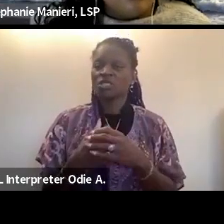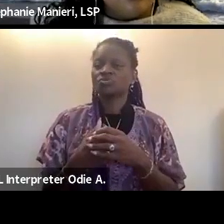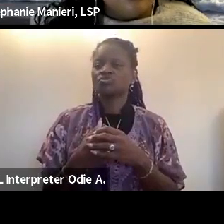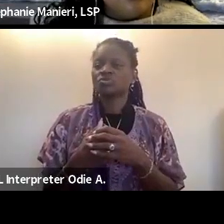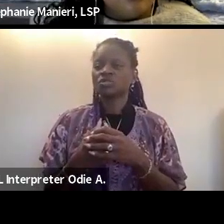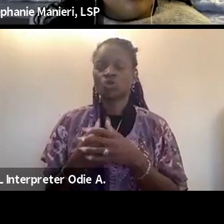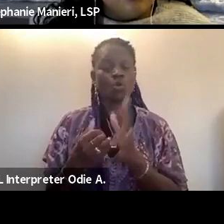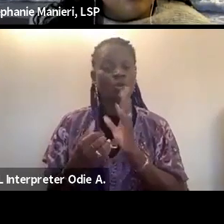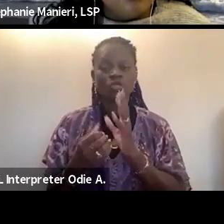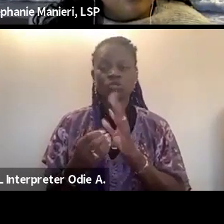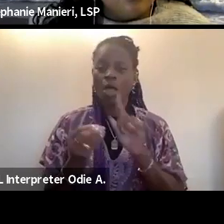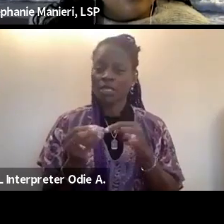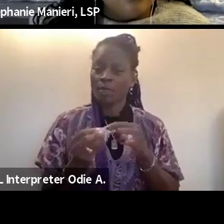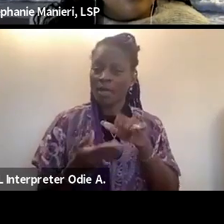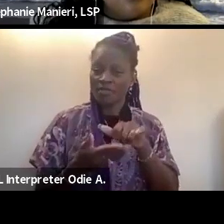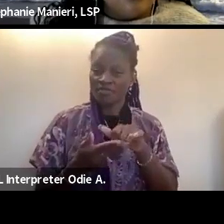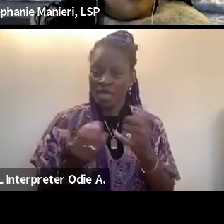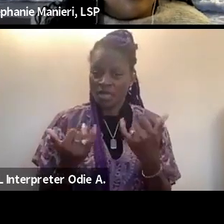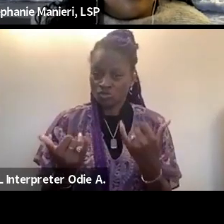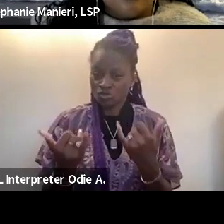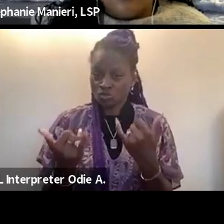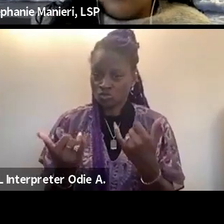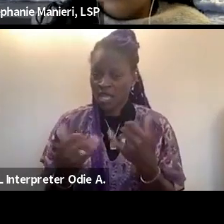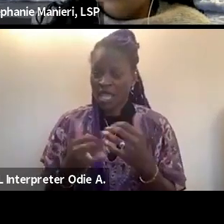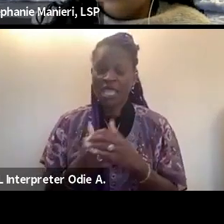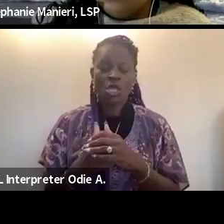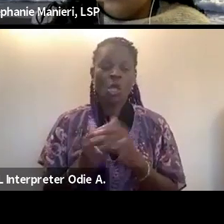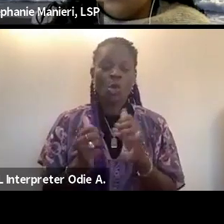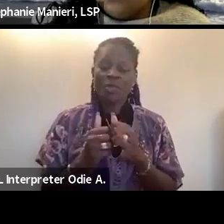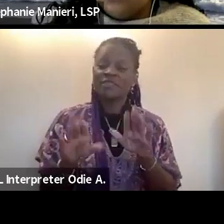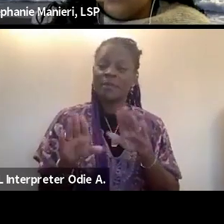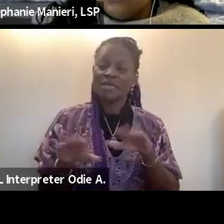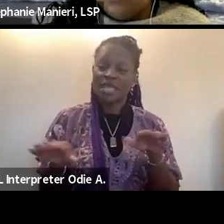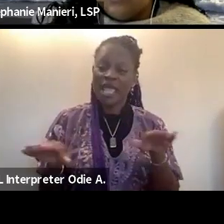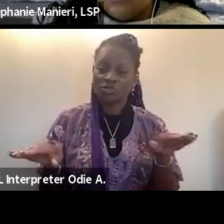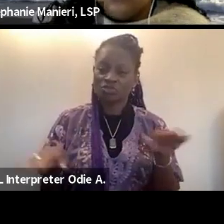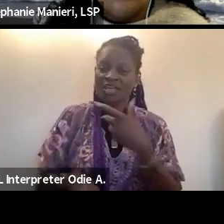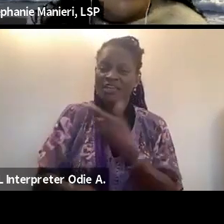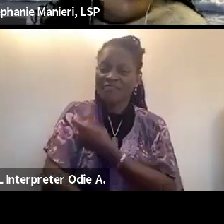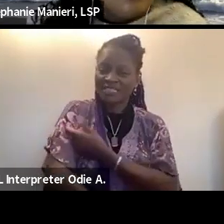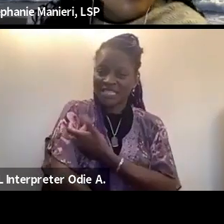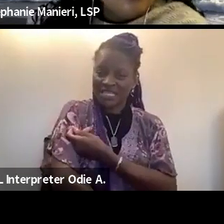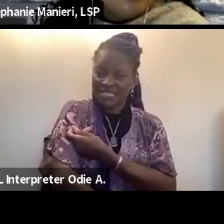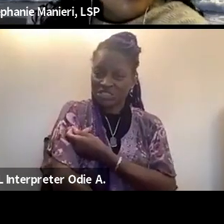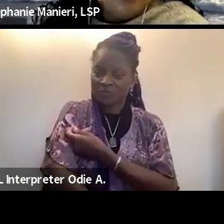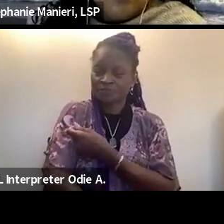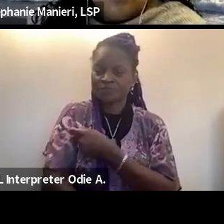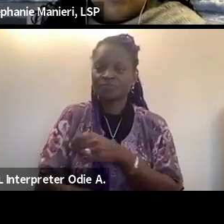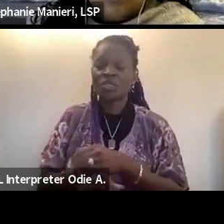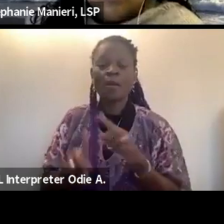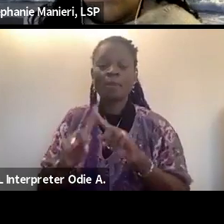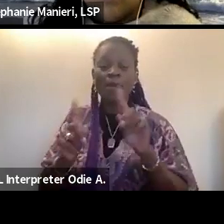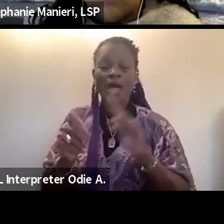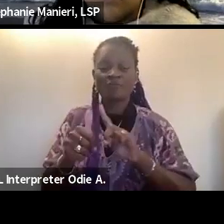particularly the upcoming pediatric vaccination vaccination campaign. But first, I'd like to turn it over to Dr.